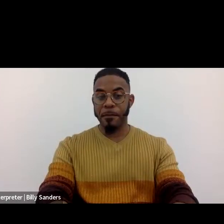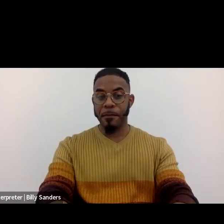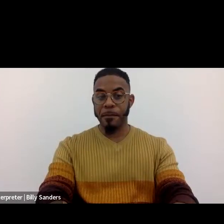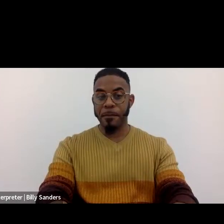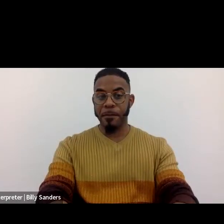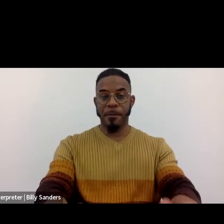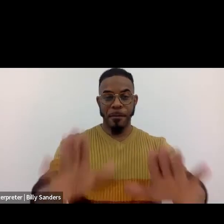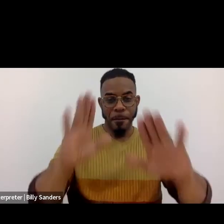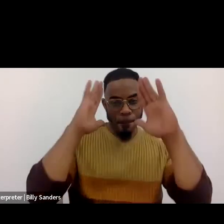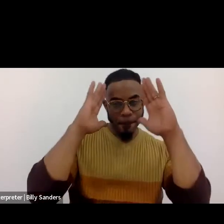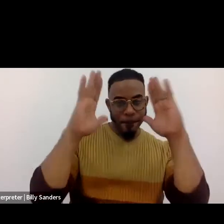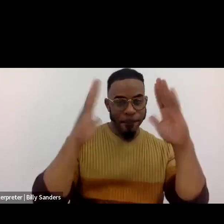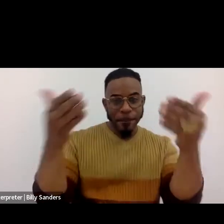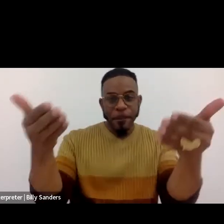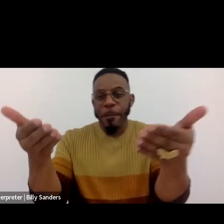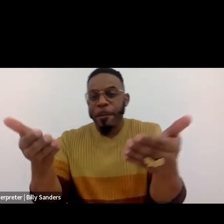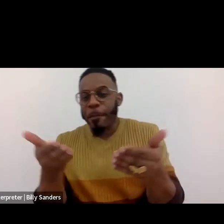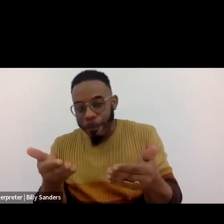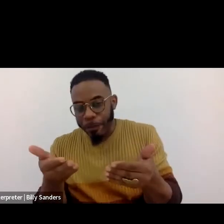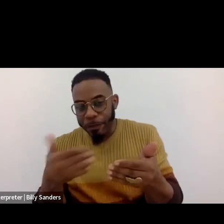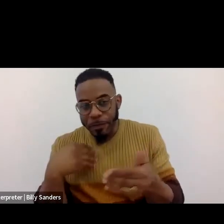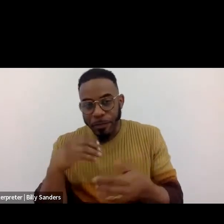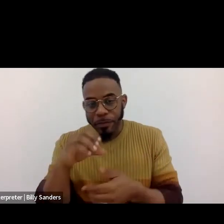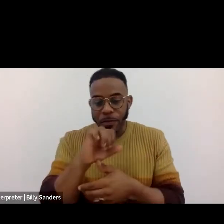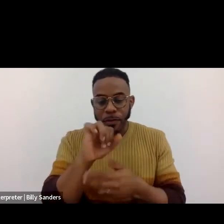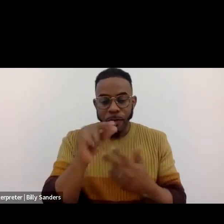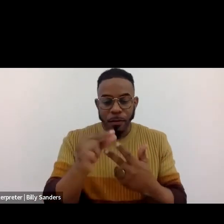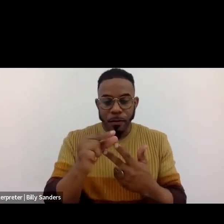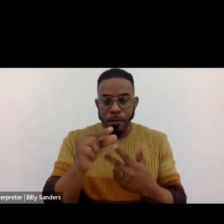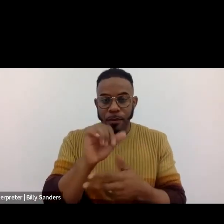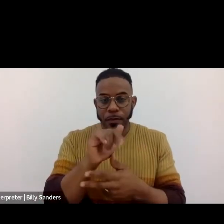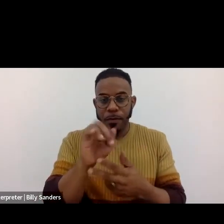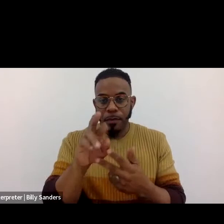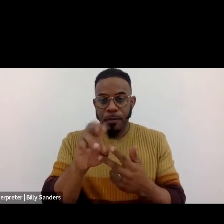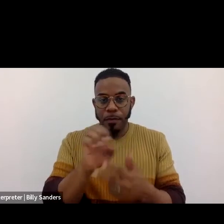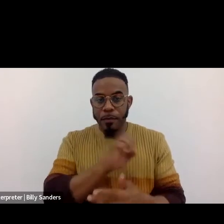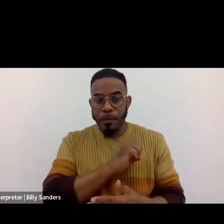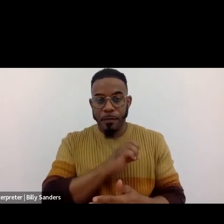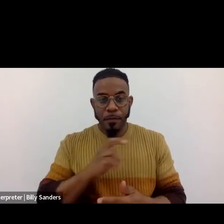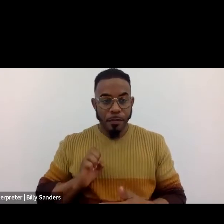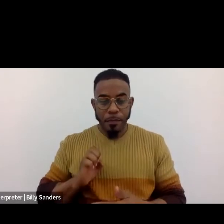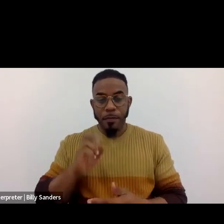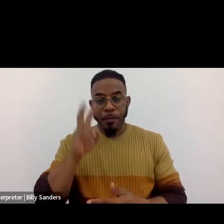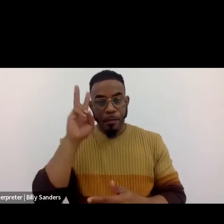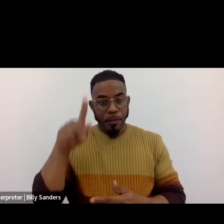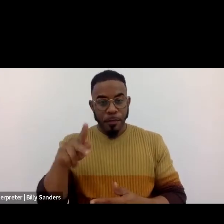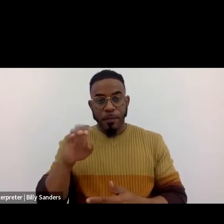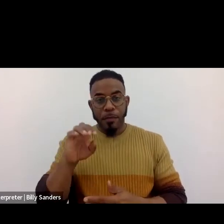Hello and welcome. I'm SAG-AFTRA Executive Vice President, Ben Whitehair. Thank you all for joining us